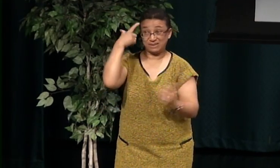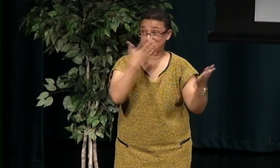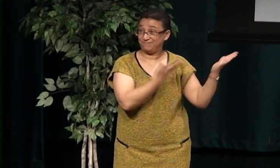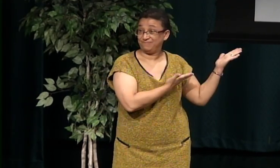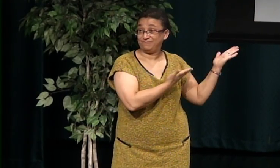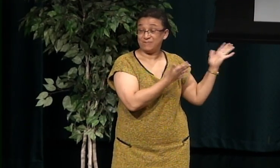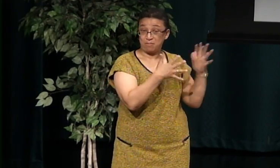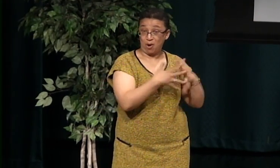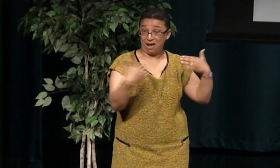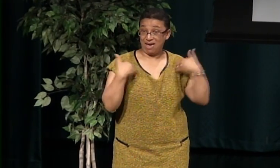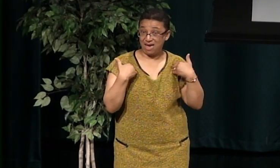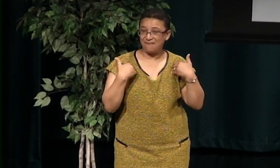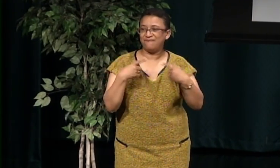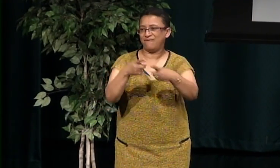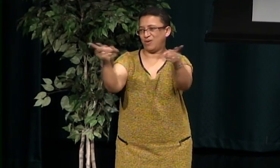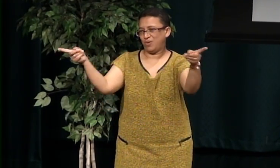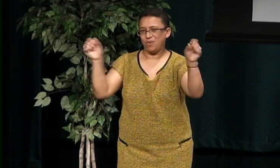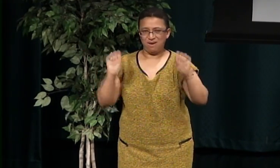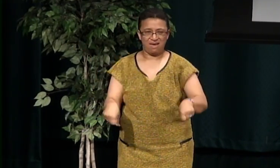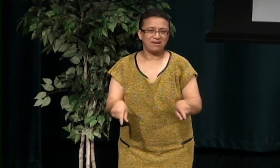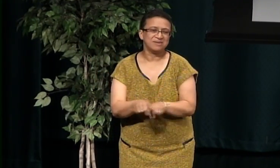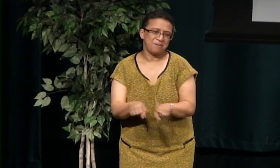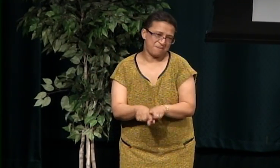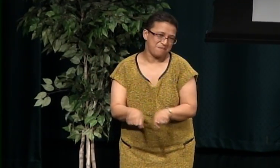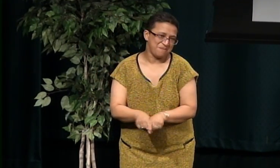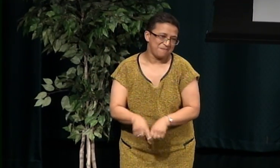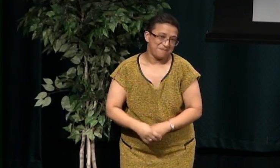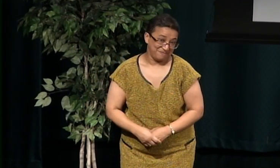and force the government to do what they need to do.